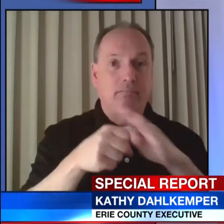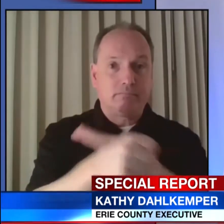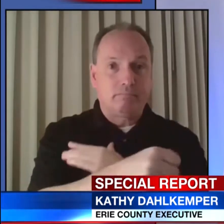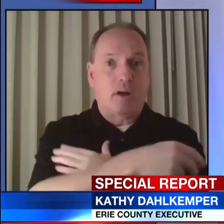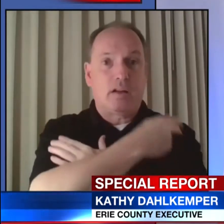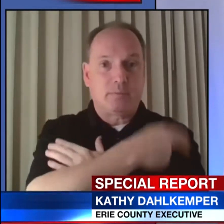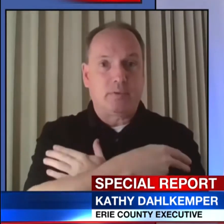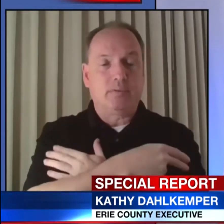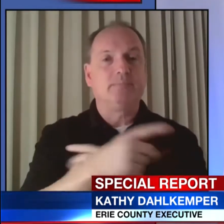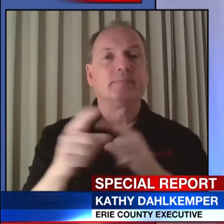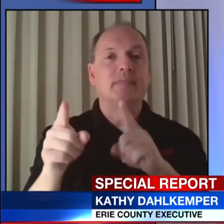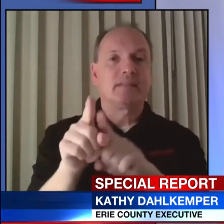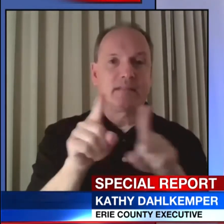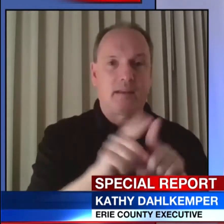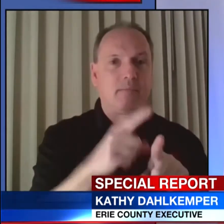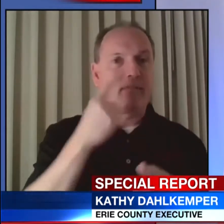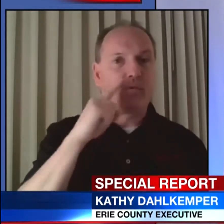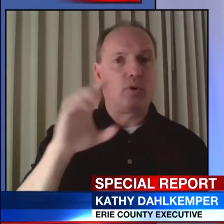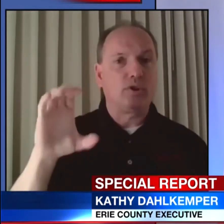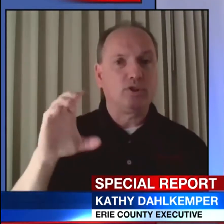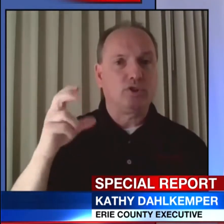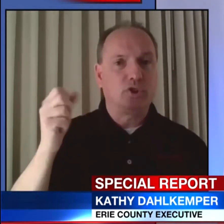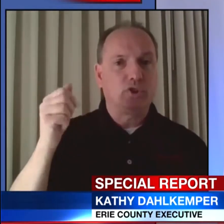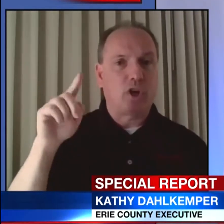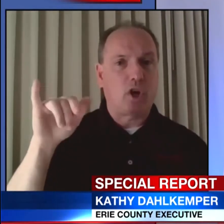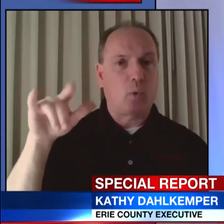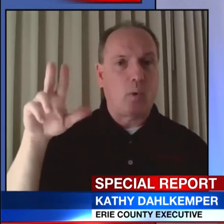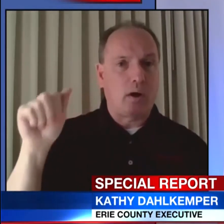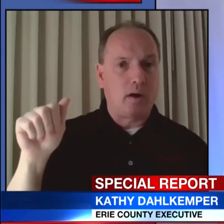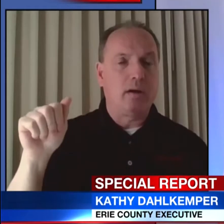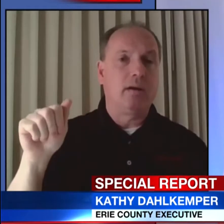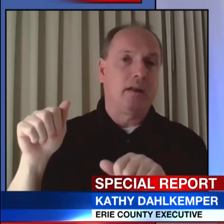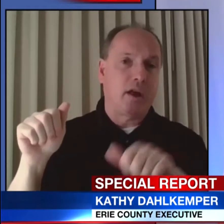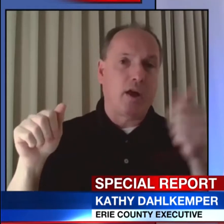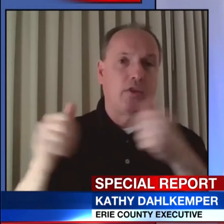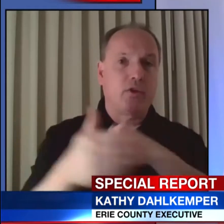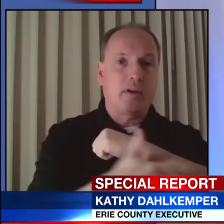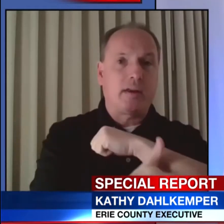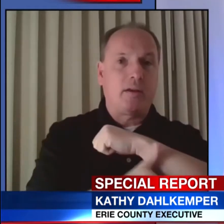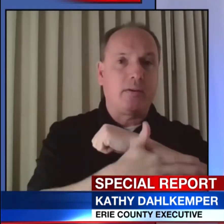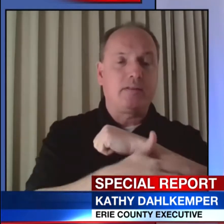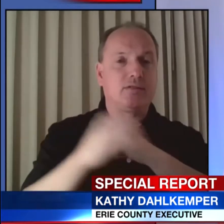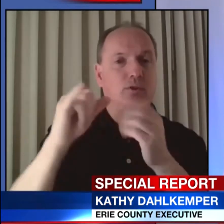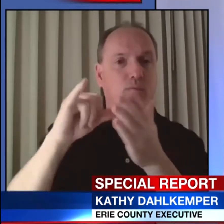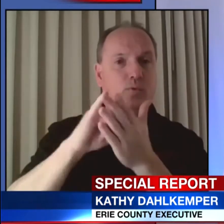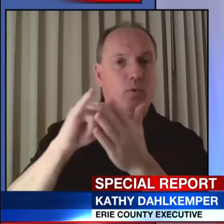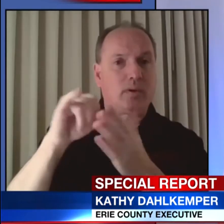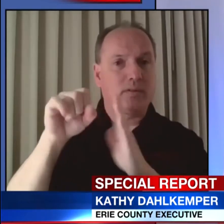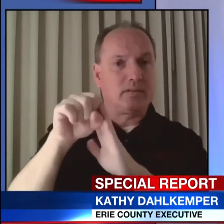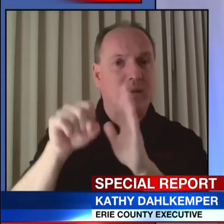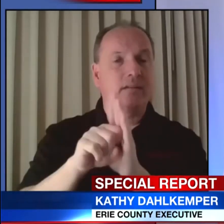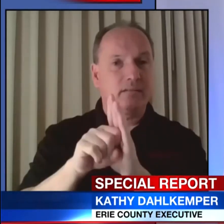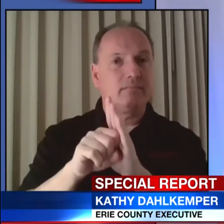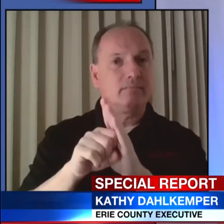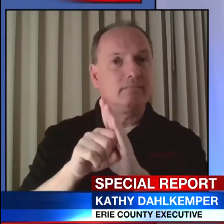INCREASE IN CASES AND HOSPITALIZATIONS IN THAT AREA. AND THE SAME IS TRUE FOR SURROUNDING COUNTIES IN NEW